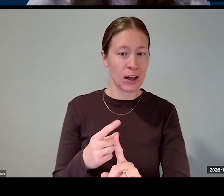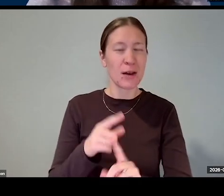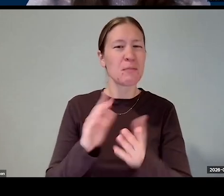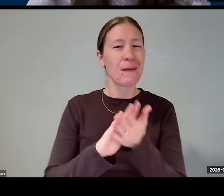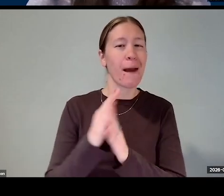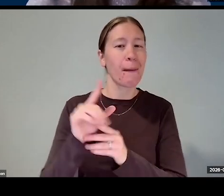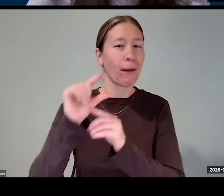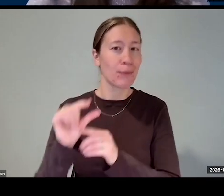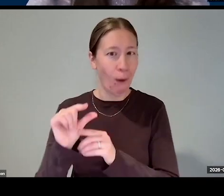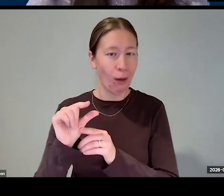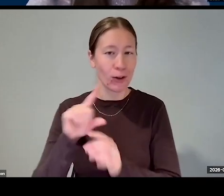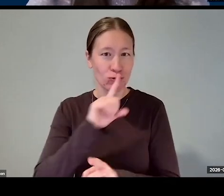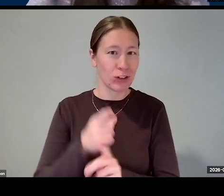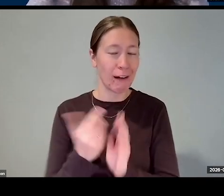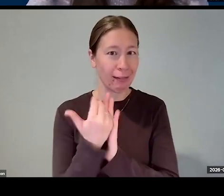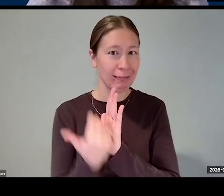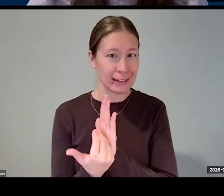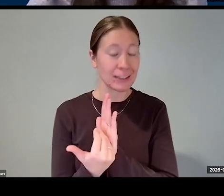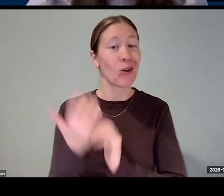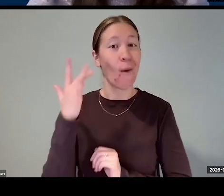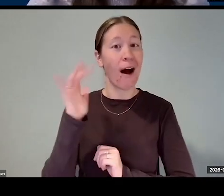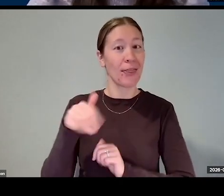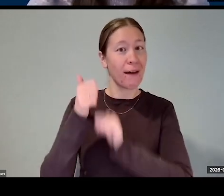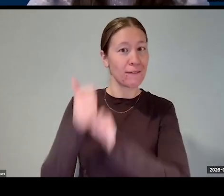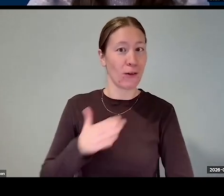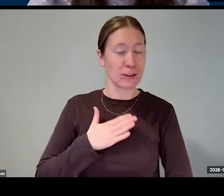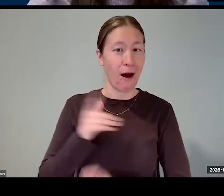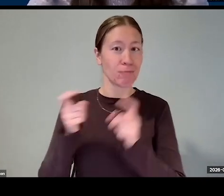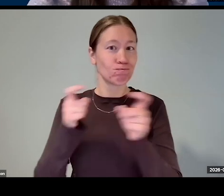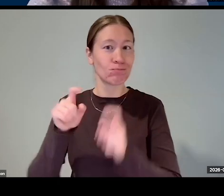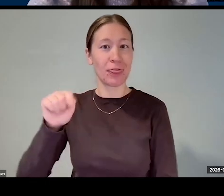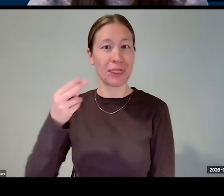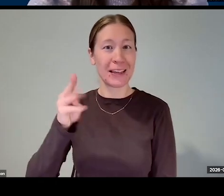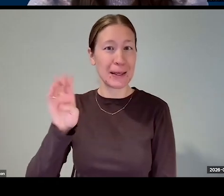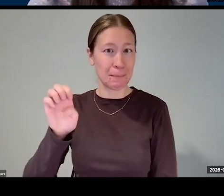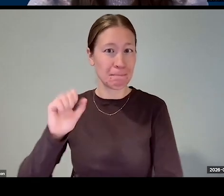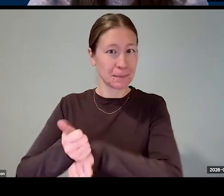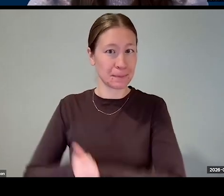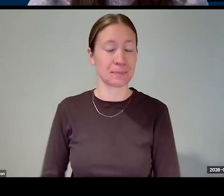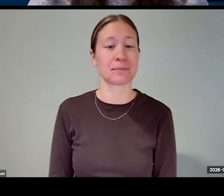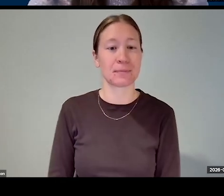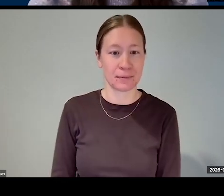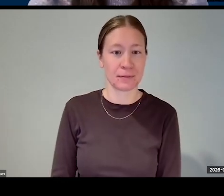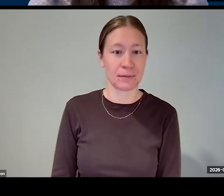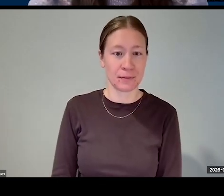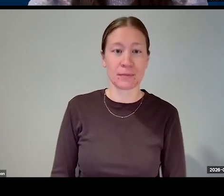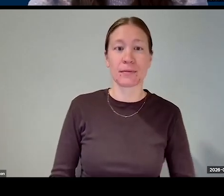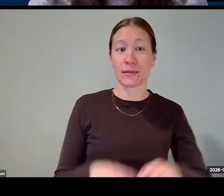That's because of my theme formatting. So if I go to slide, edit theme,